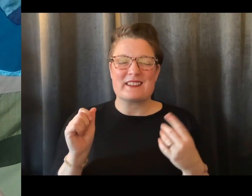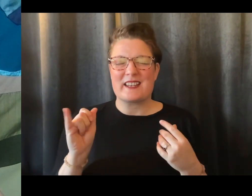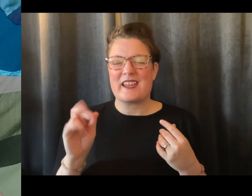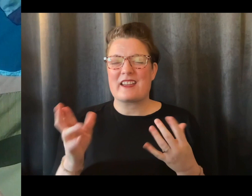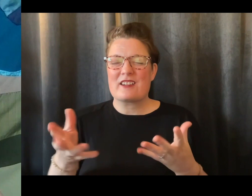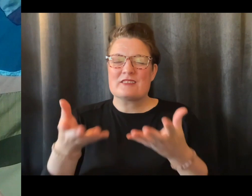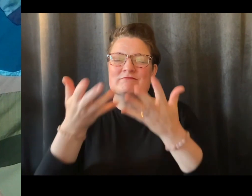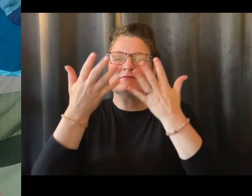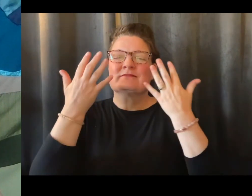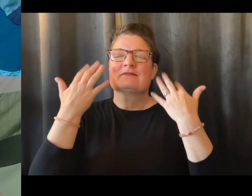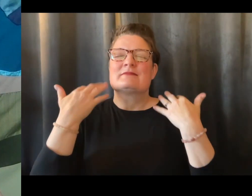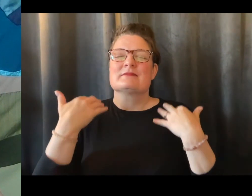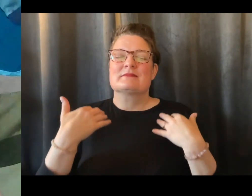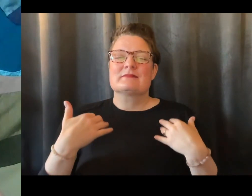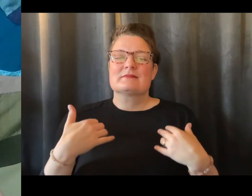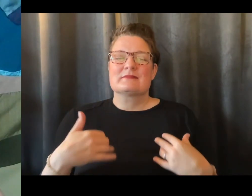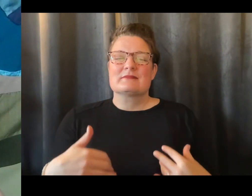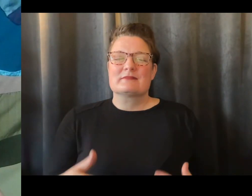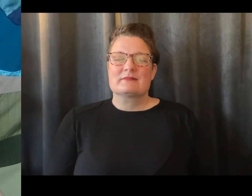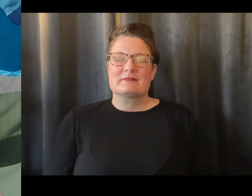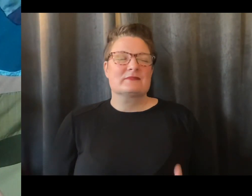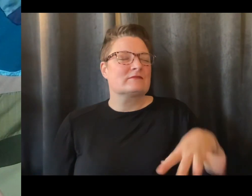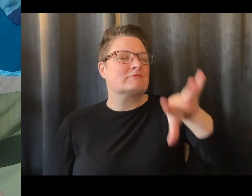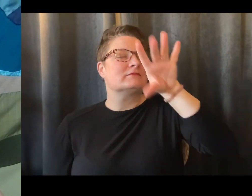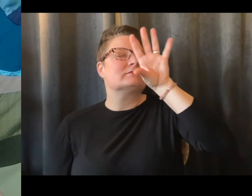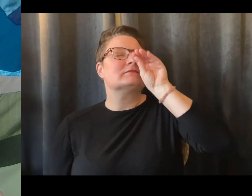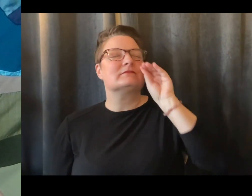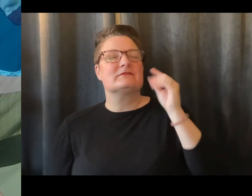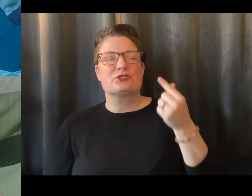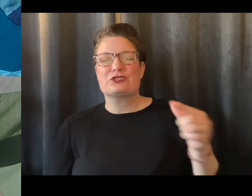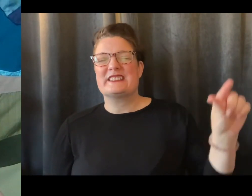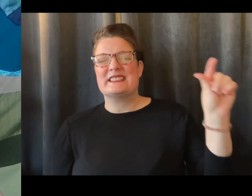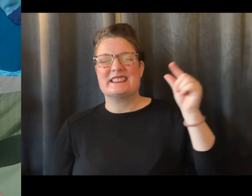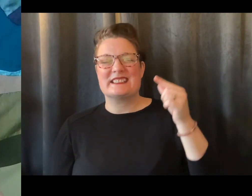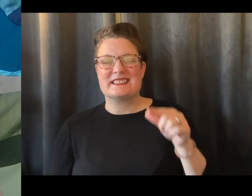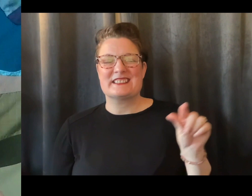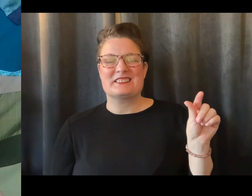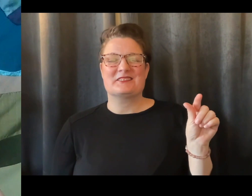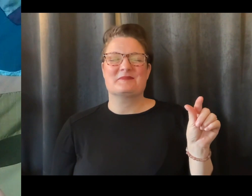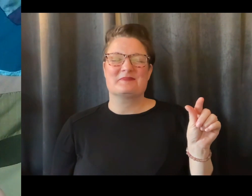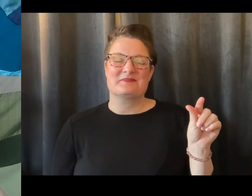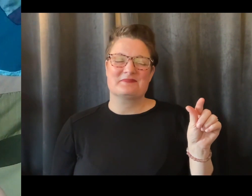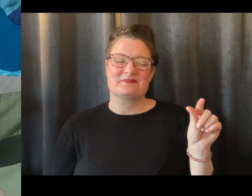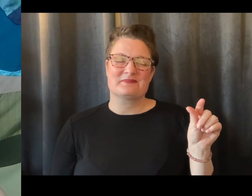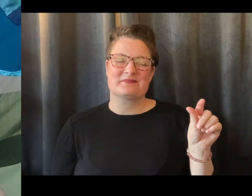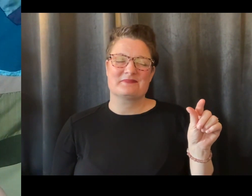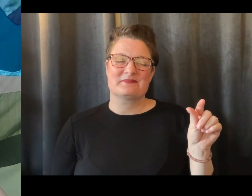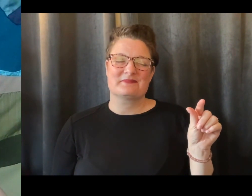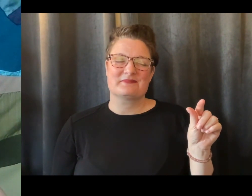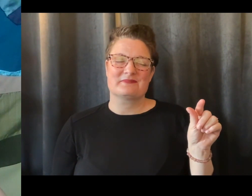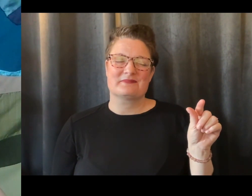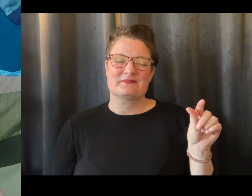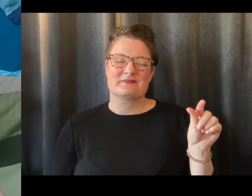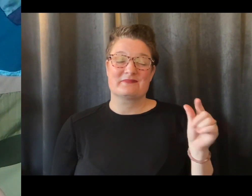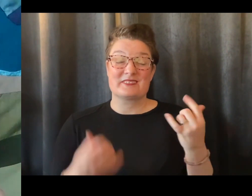This is a month of many ups and downs in the Jewish calendar.